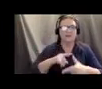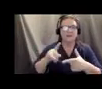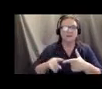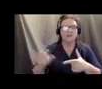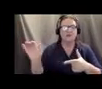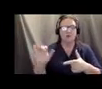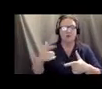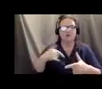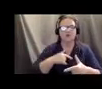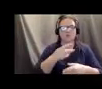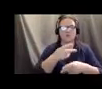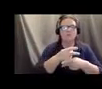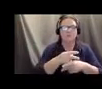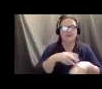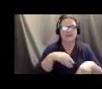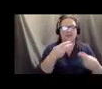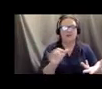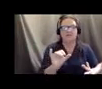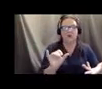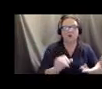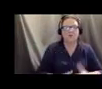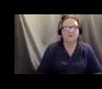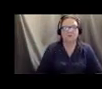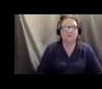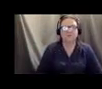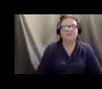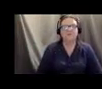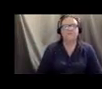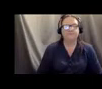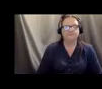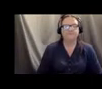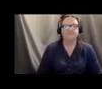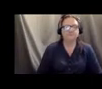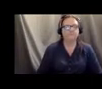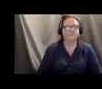Care giving as well. Sharon Brisolara: Okay. Perfect.